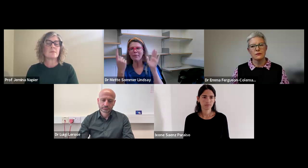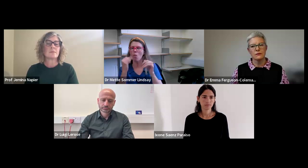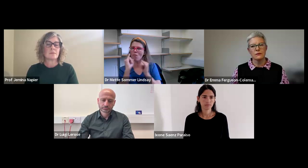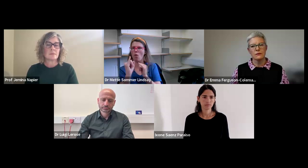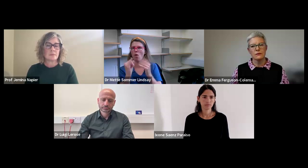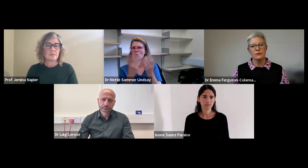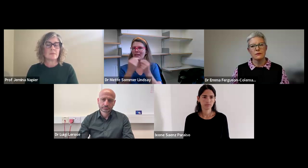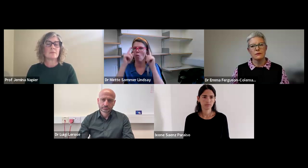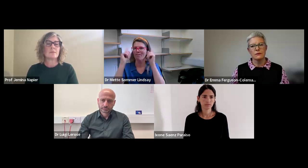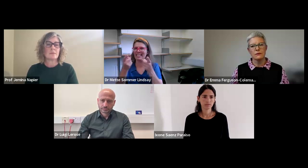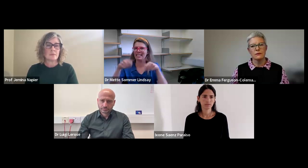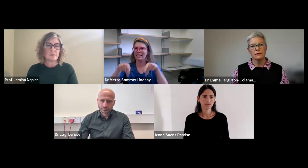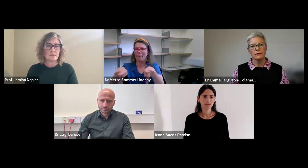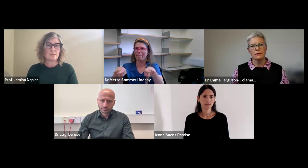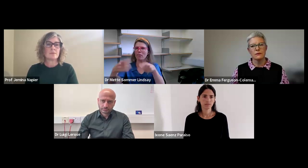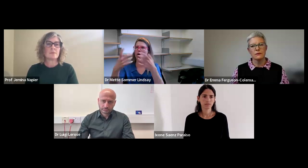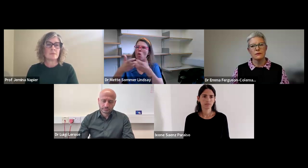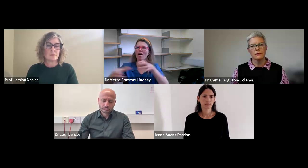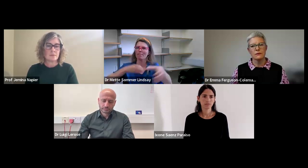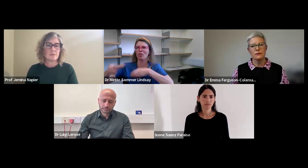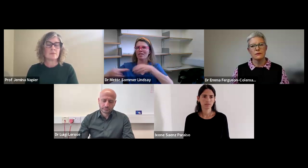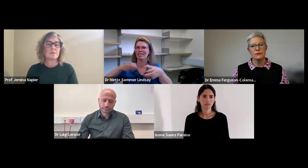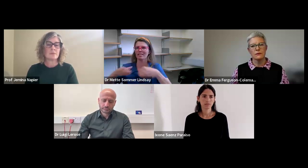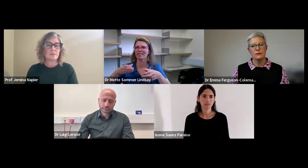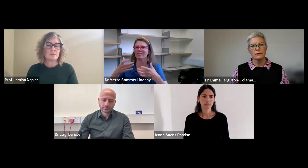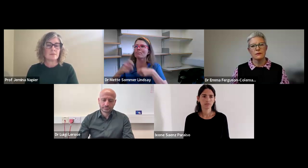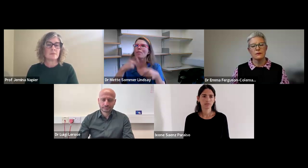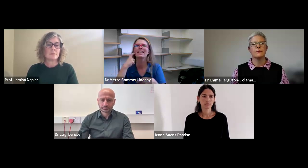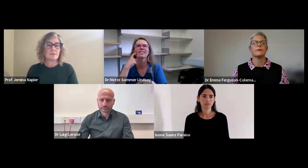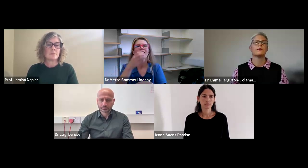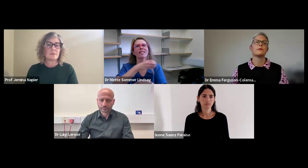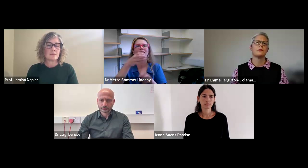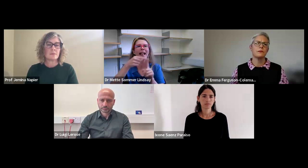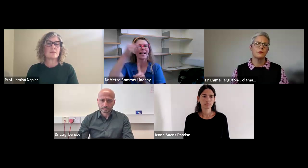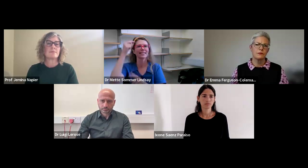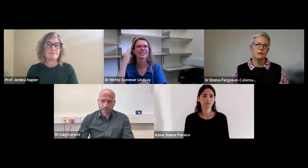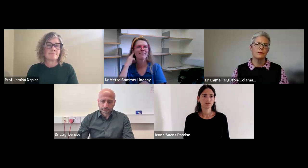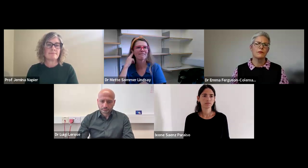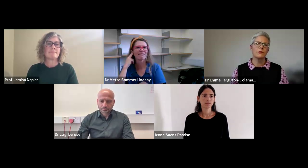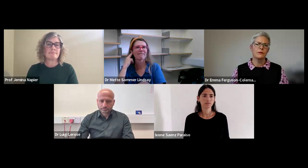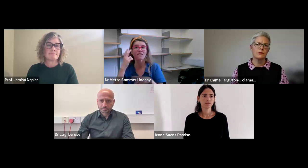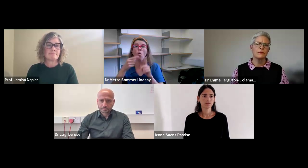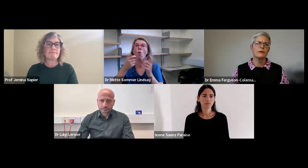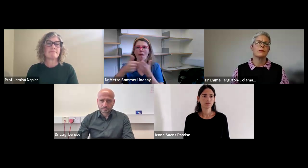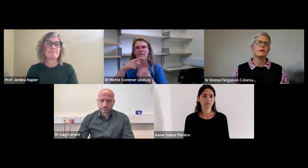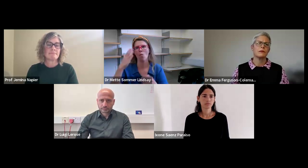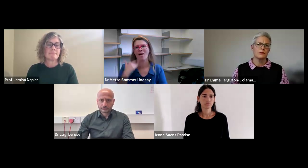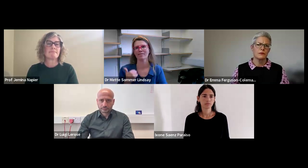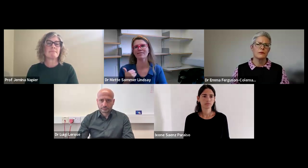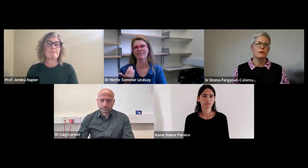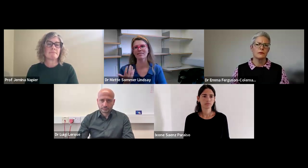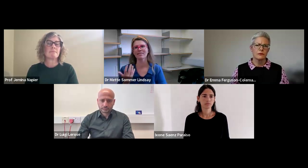people of color have experienced extra barriers in this regard, it's easier for universities